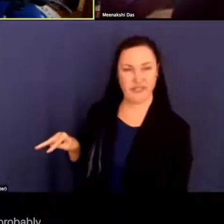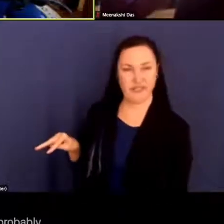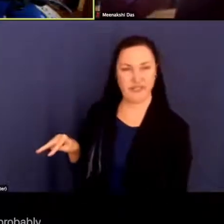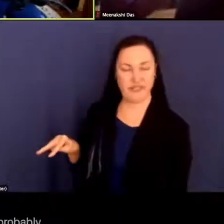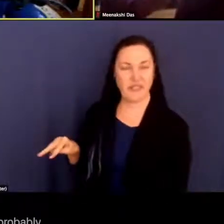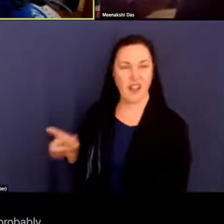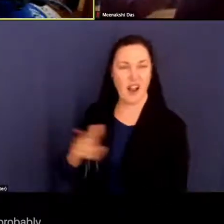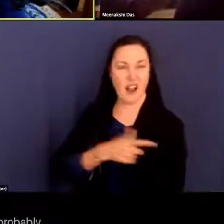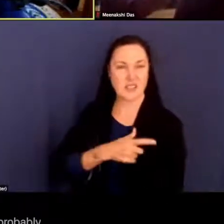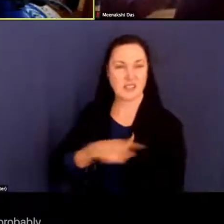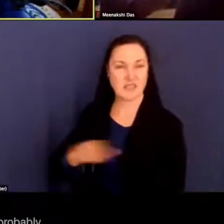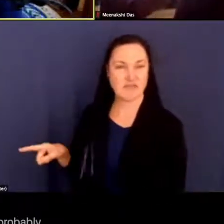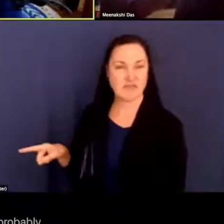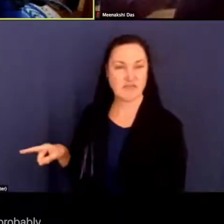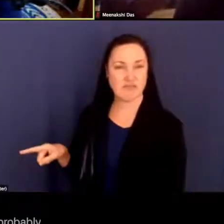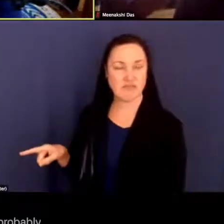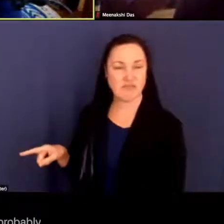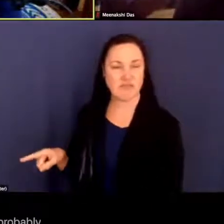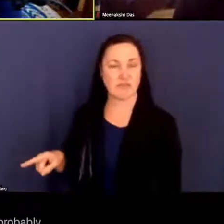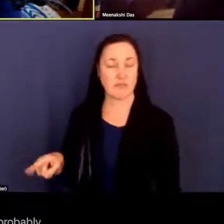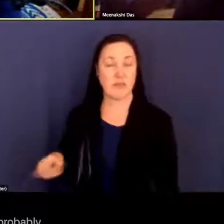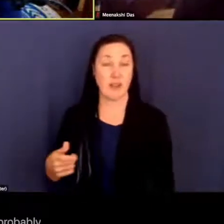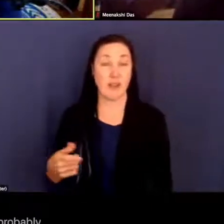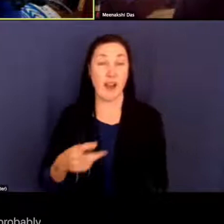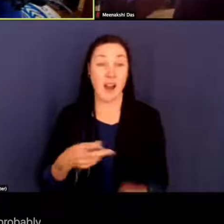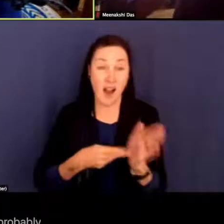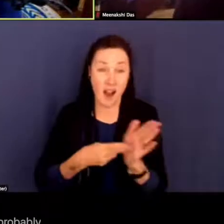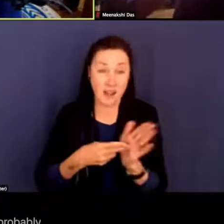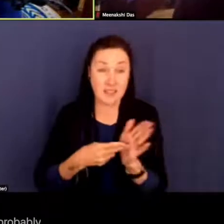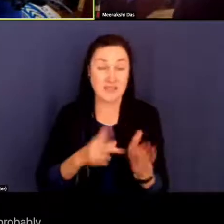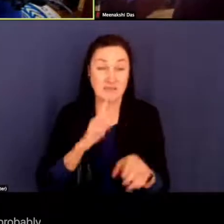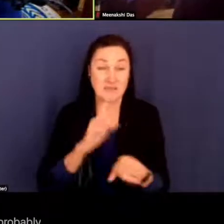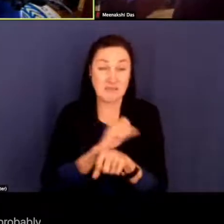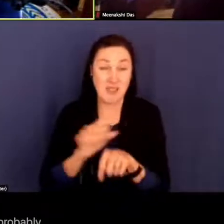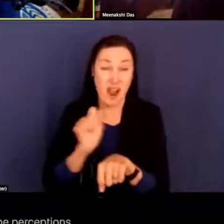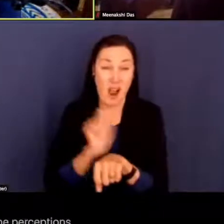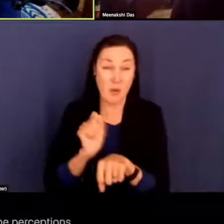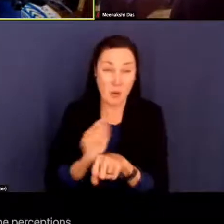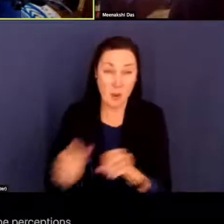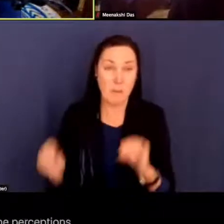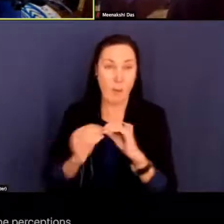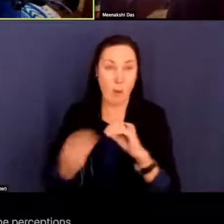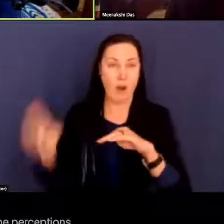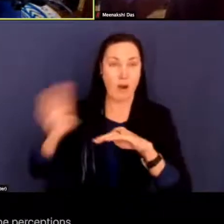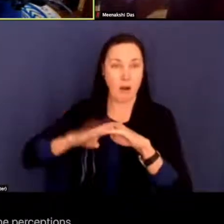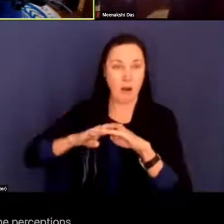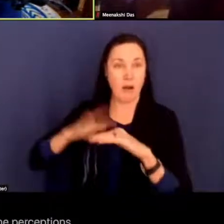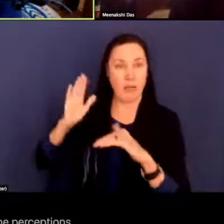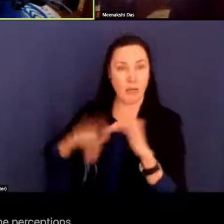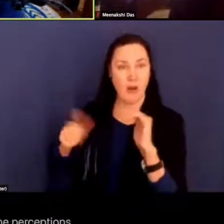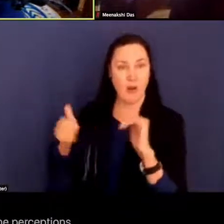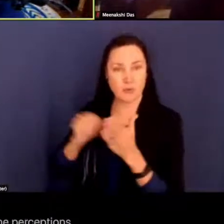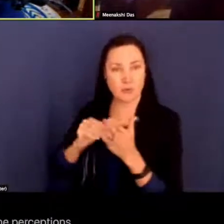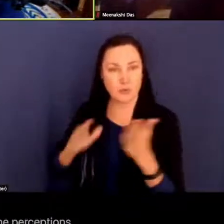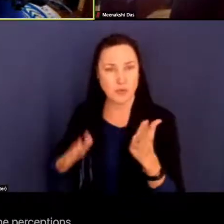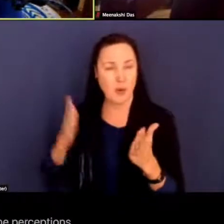the perceptions I would say there was still this kind of feeling that I did not fit in.